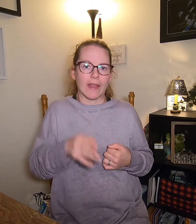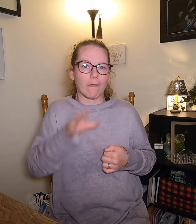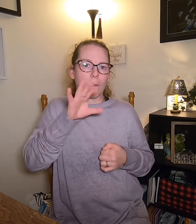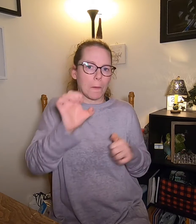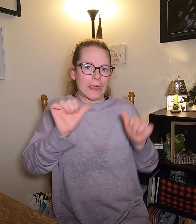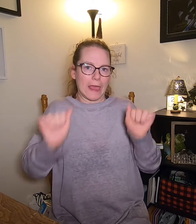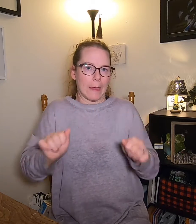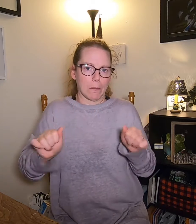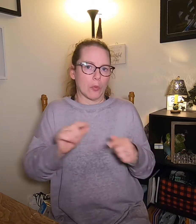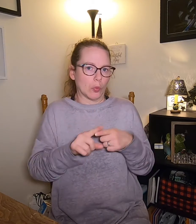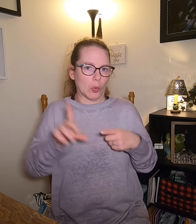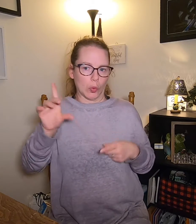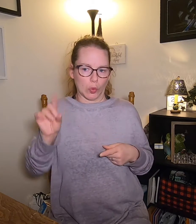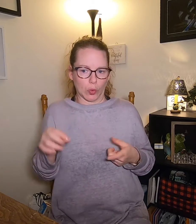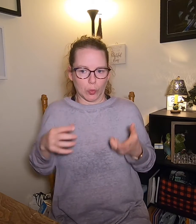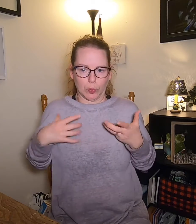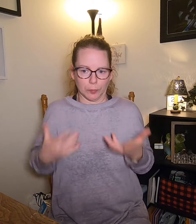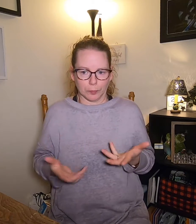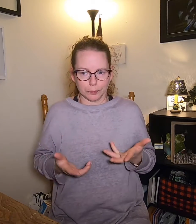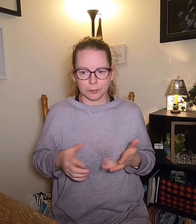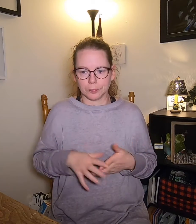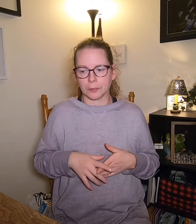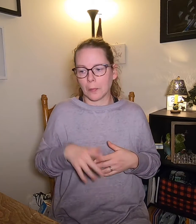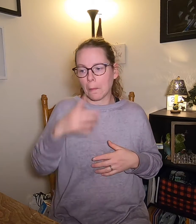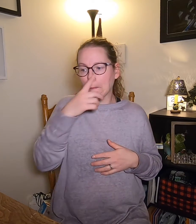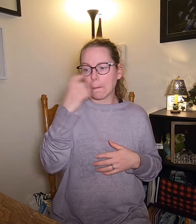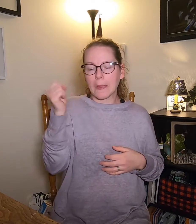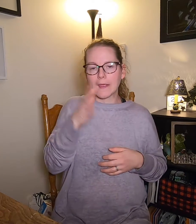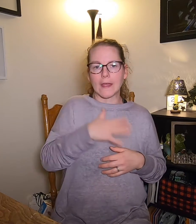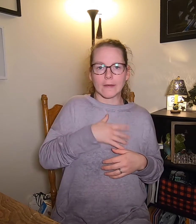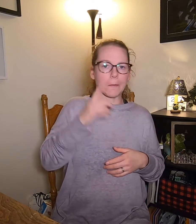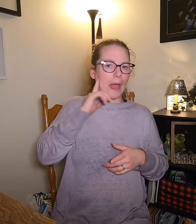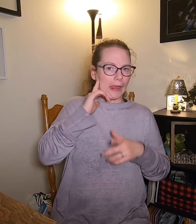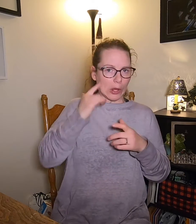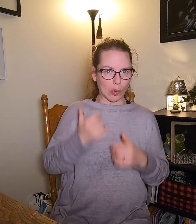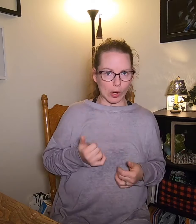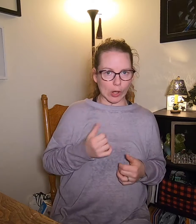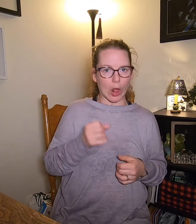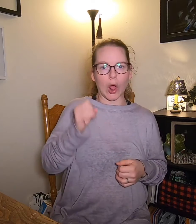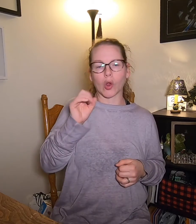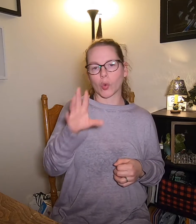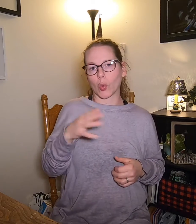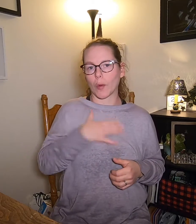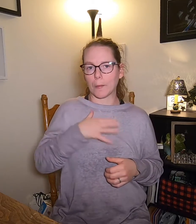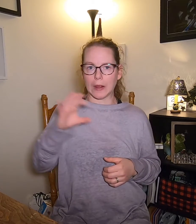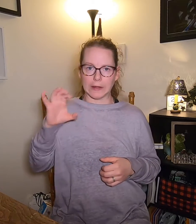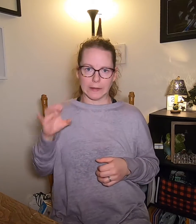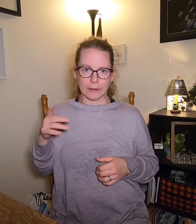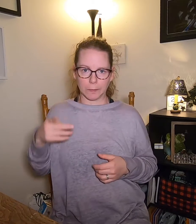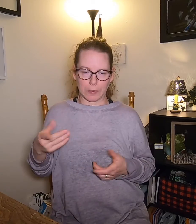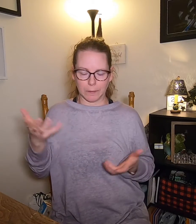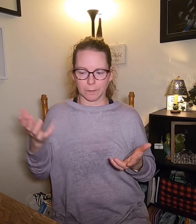be able to do because of my hearing loss and CP.